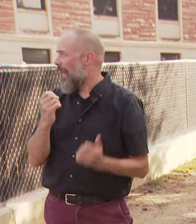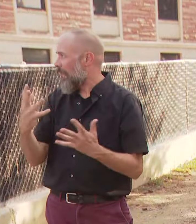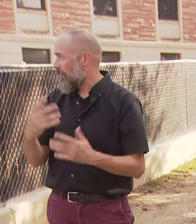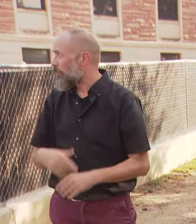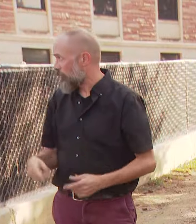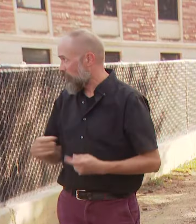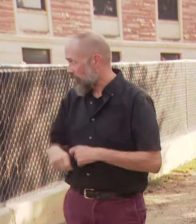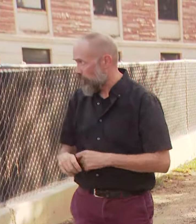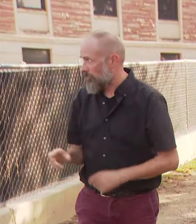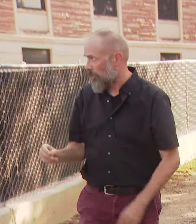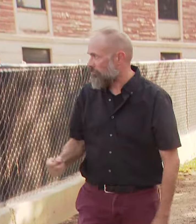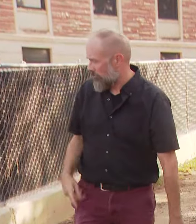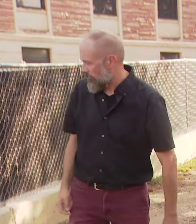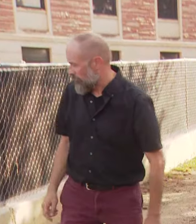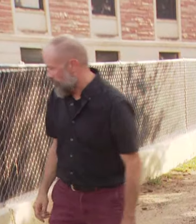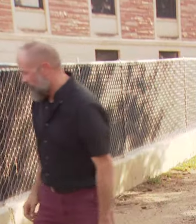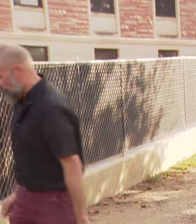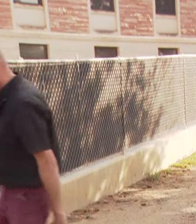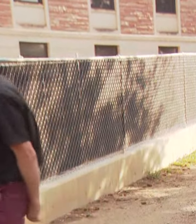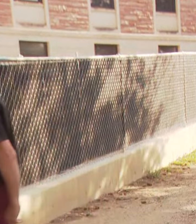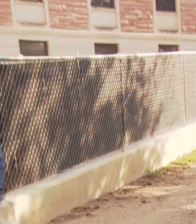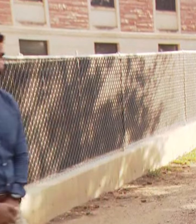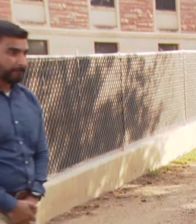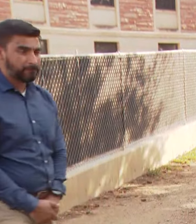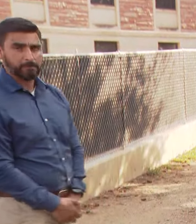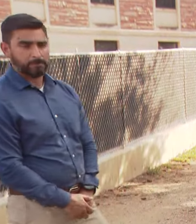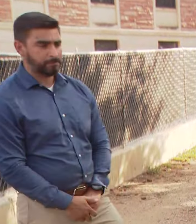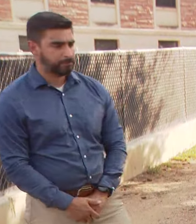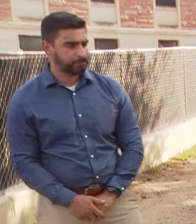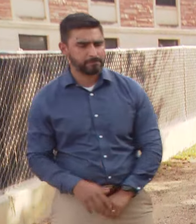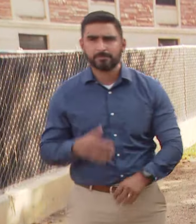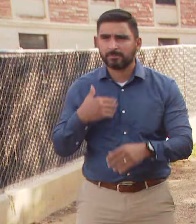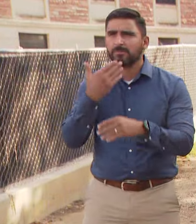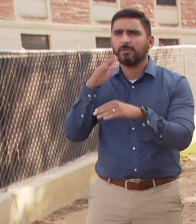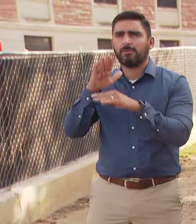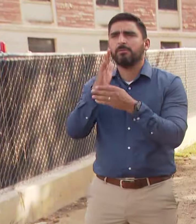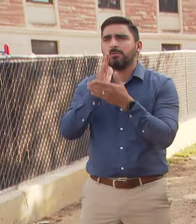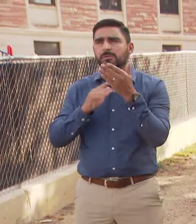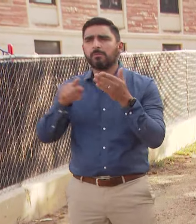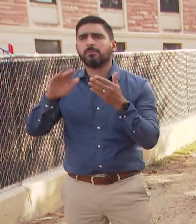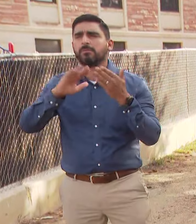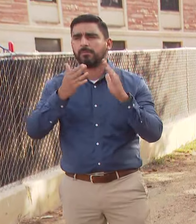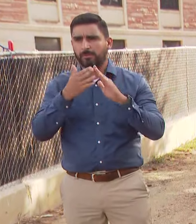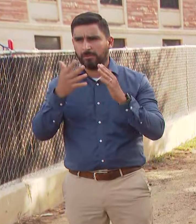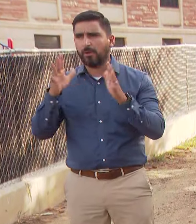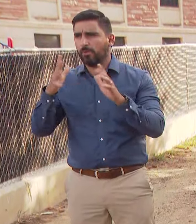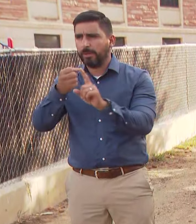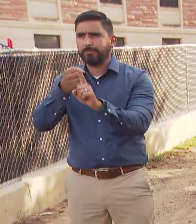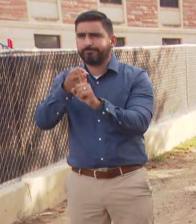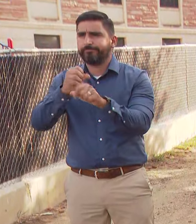afternoon. Everybody want to immediately talk about a couple impacts of the community starting with road closures.